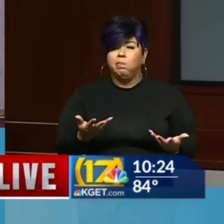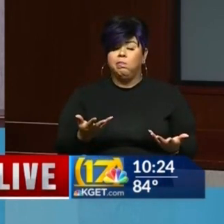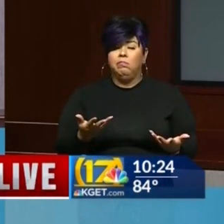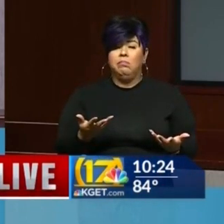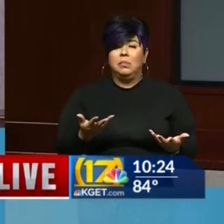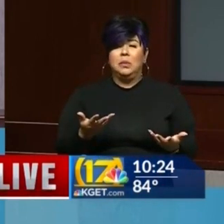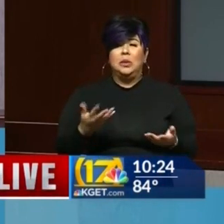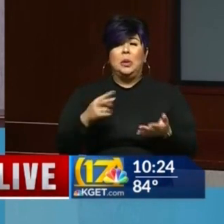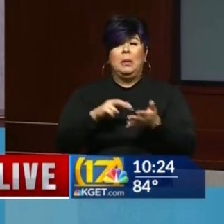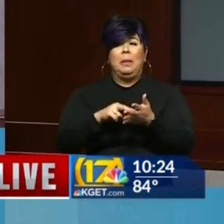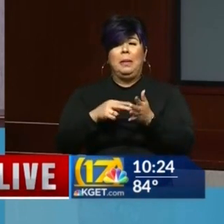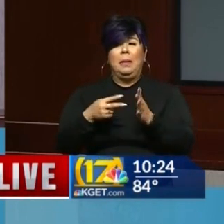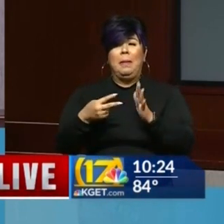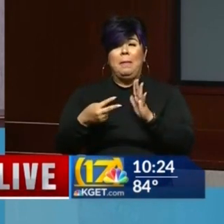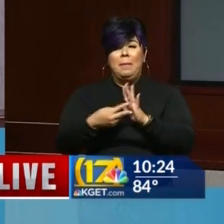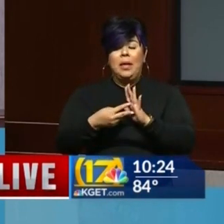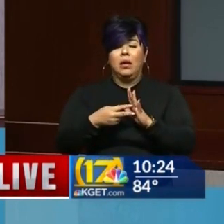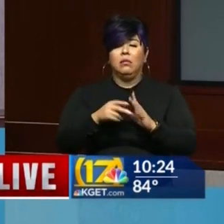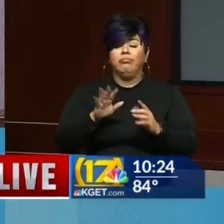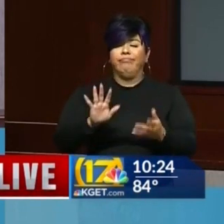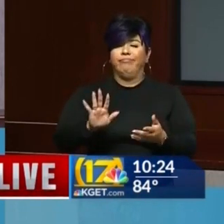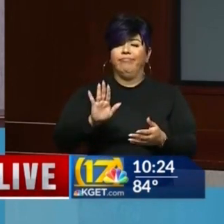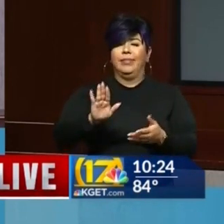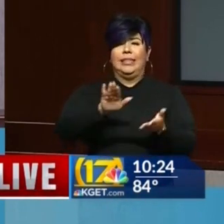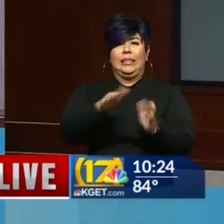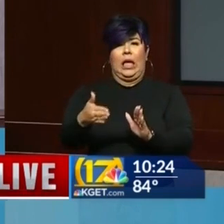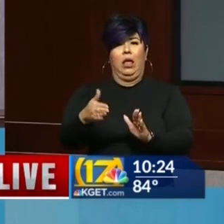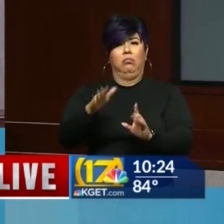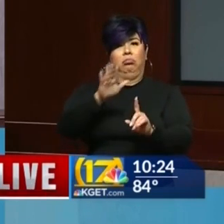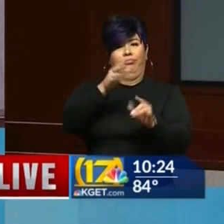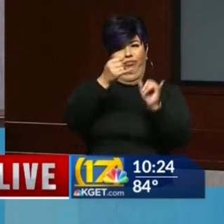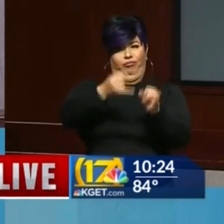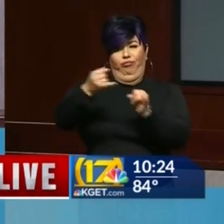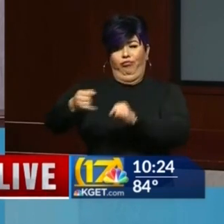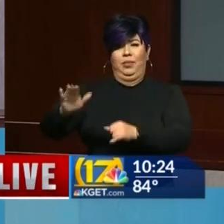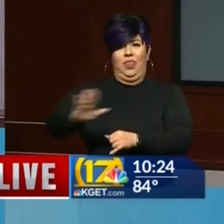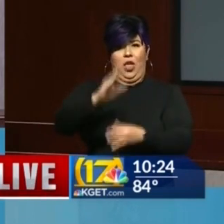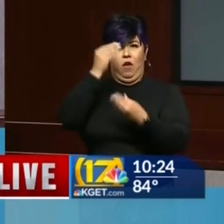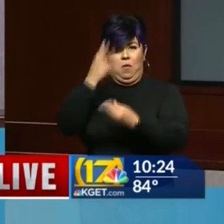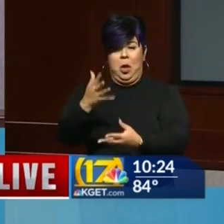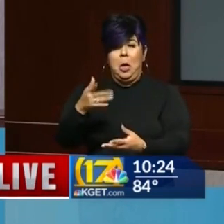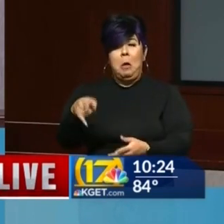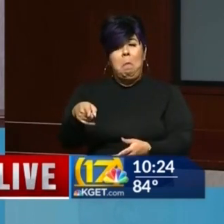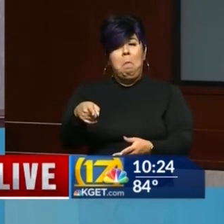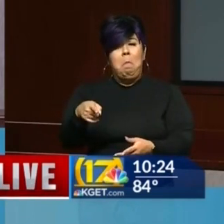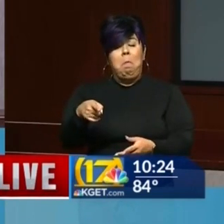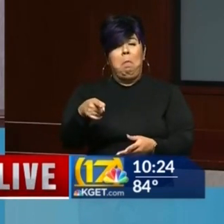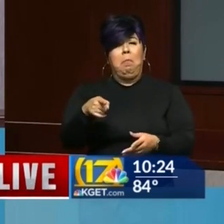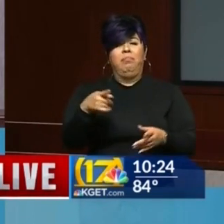THIS MORNING. I WAS WONDERING ARE THESE PRETTY MUCH FALLING IN LINE WITH WHAT THE HEALTH DEPARTMENT